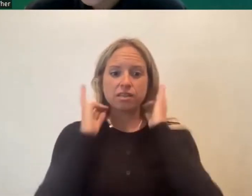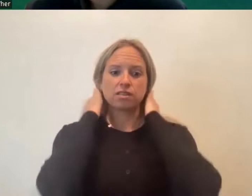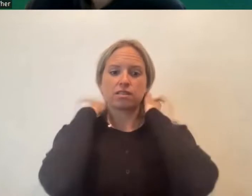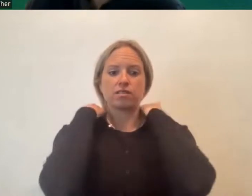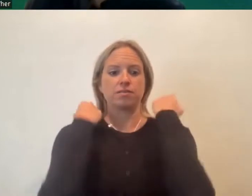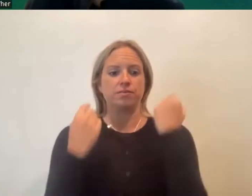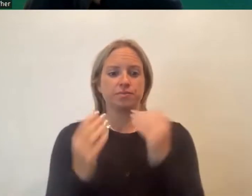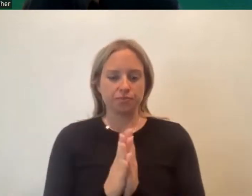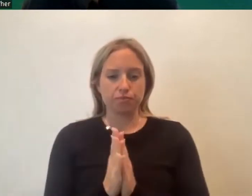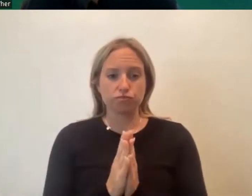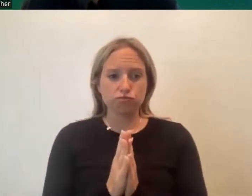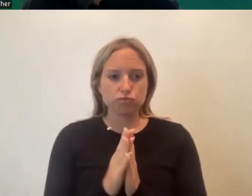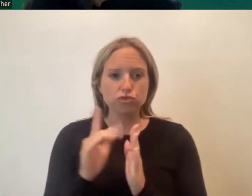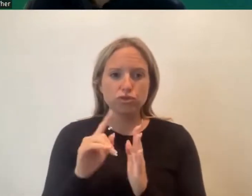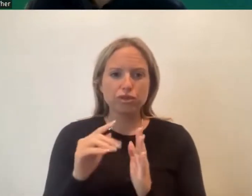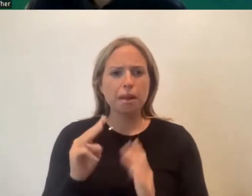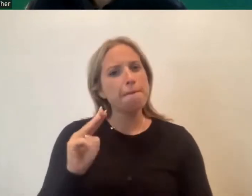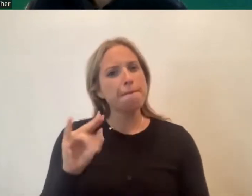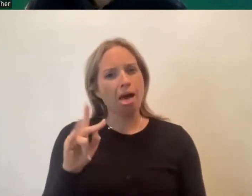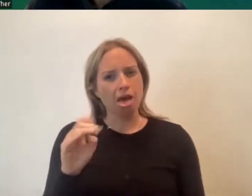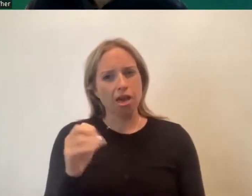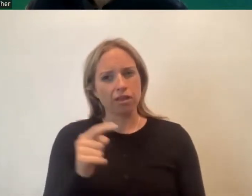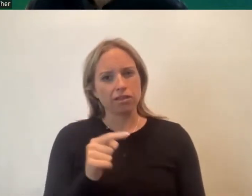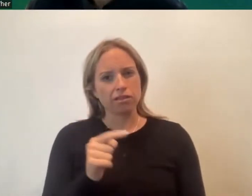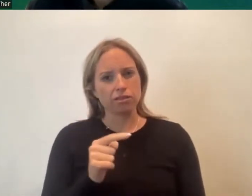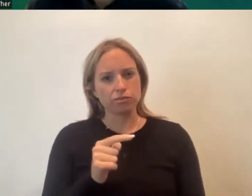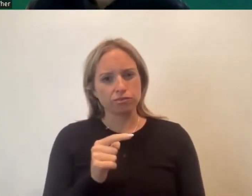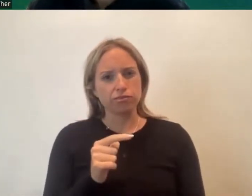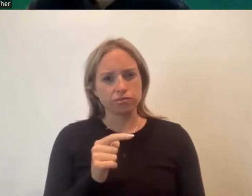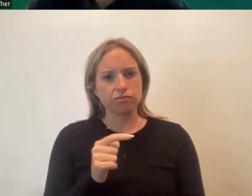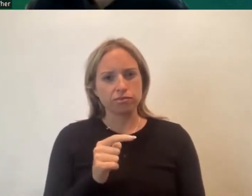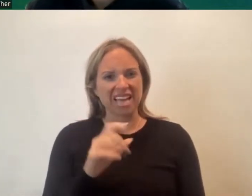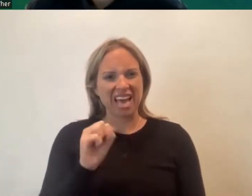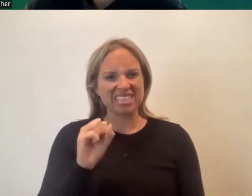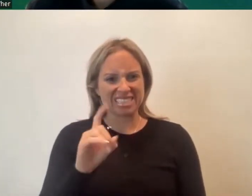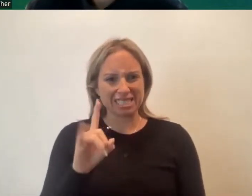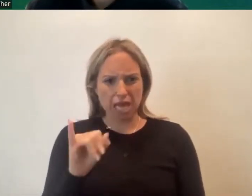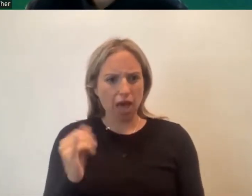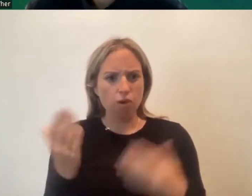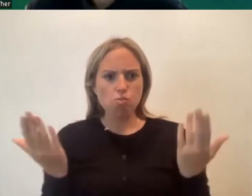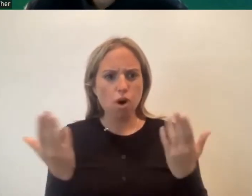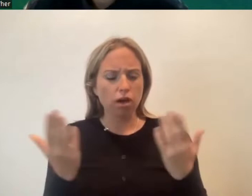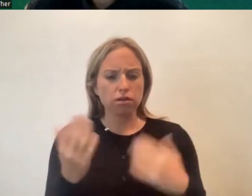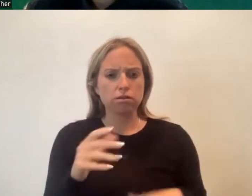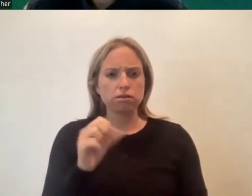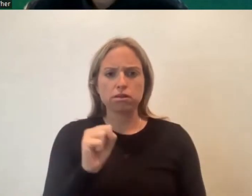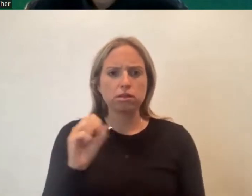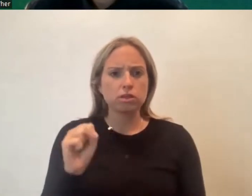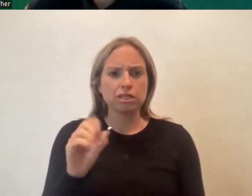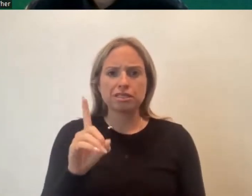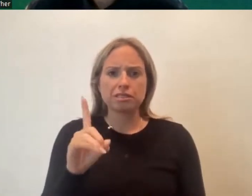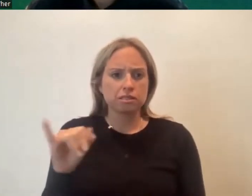So Mike, what is SSDI or what is Social Security Disability Insurance?